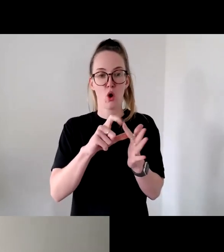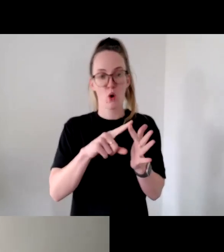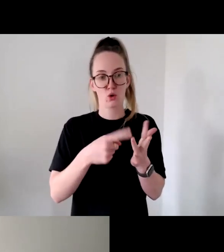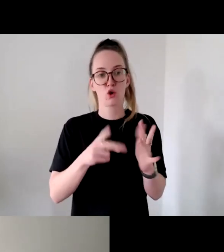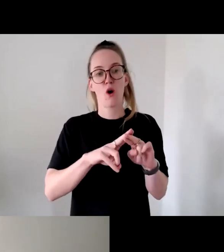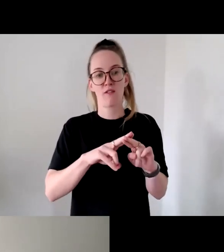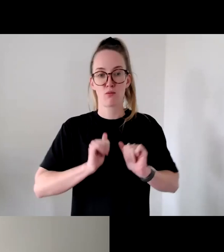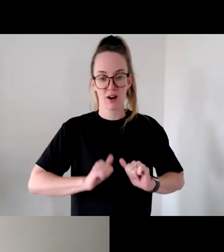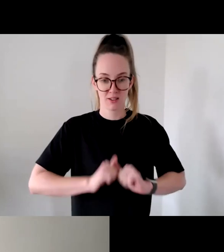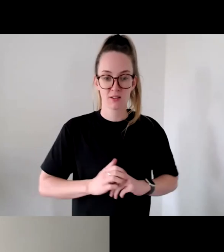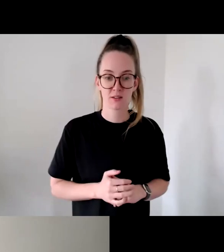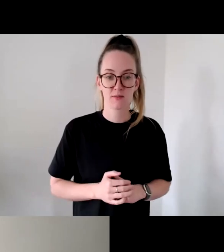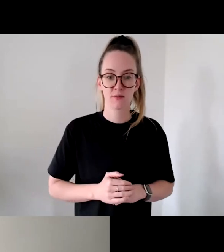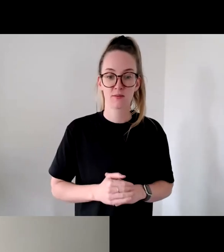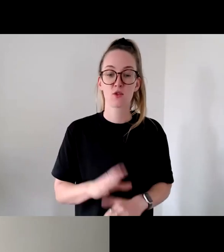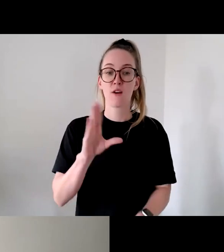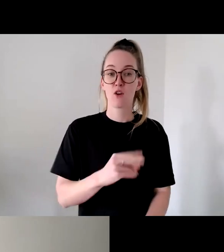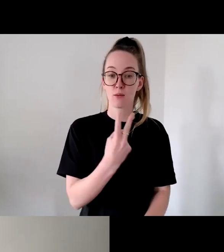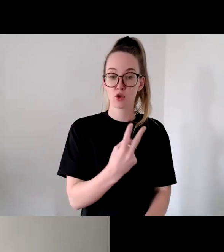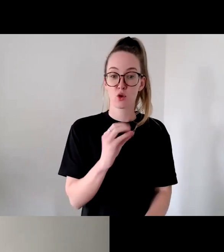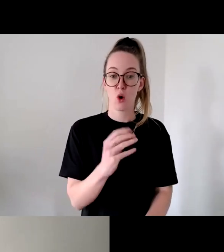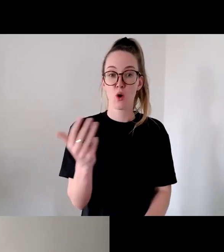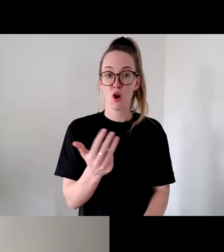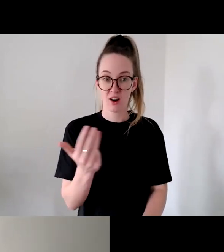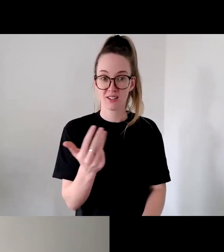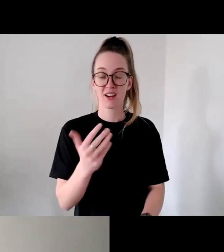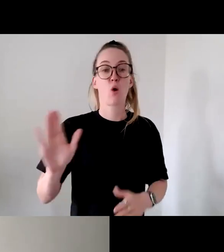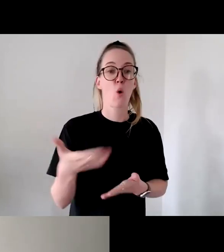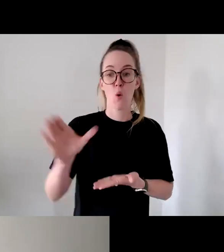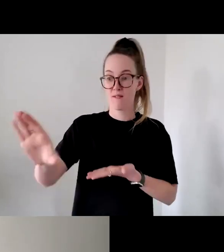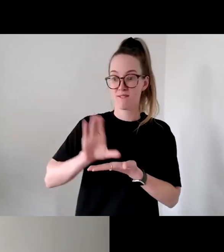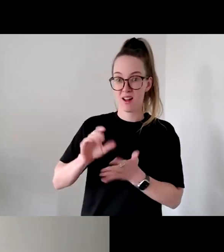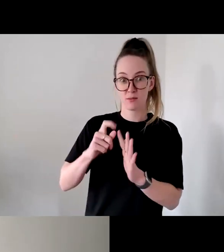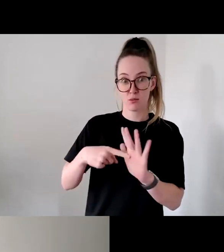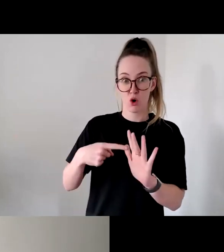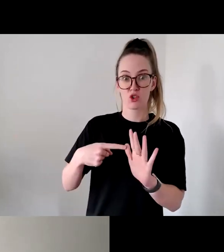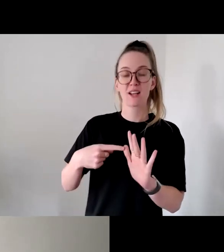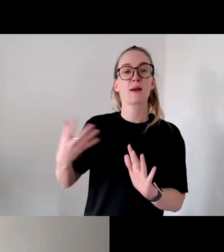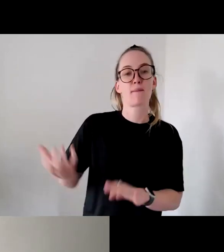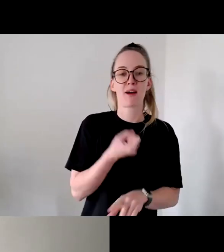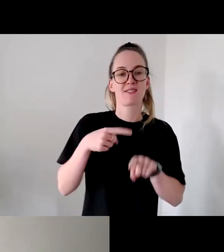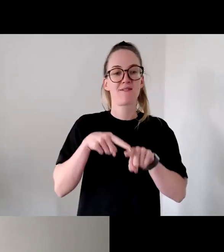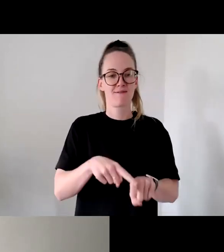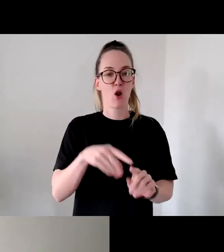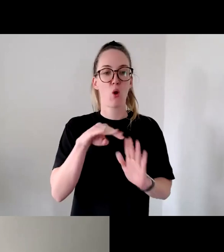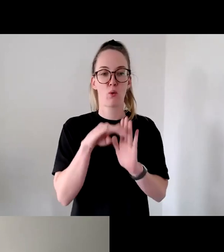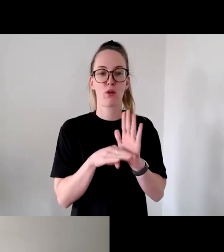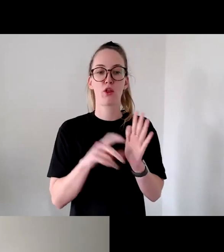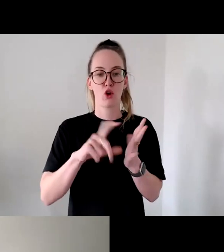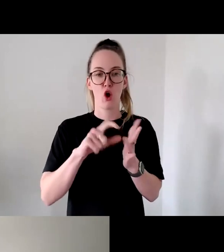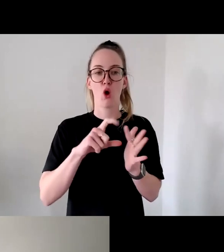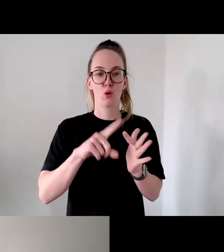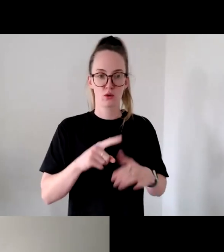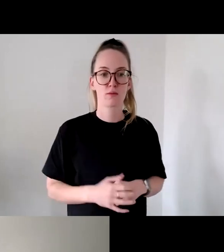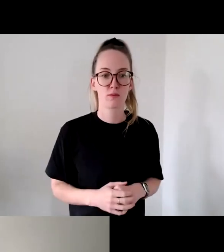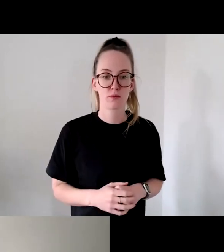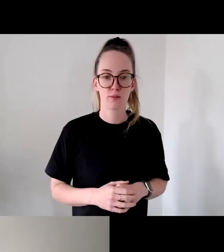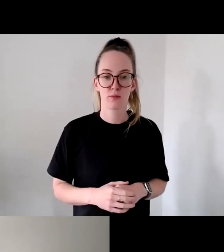Screen Australia requires all funded projects to comply with this industry code. In February 2019,